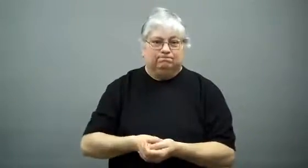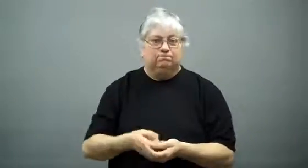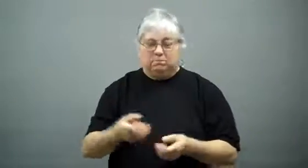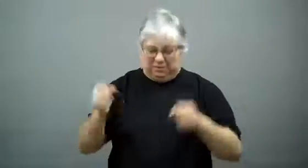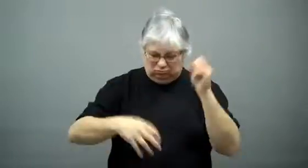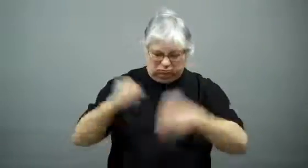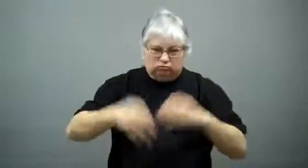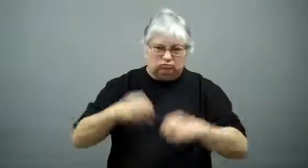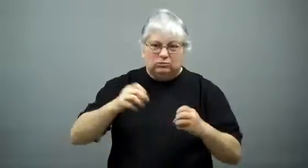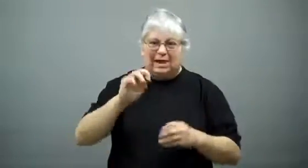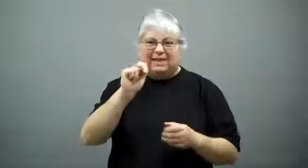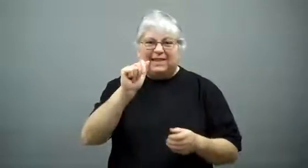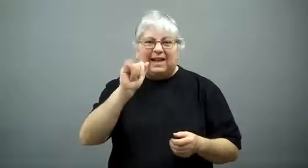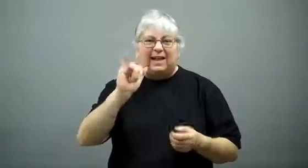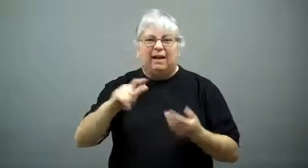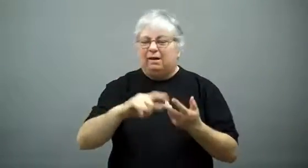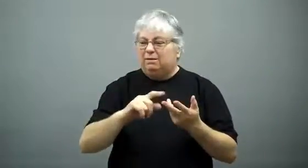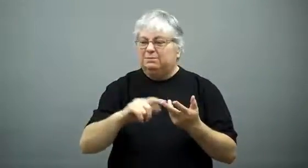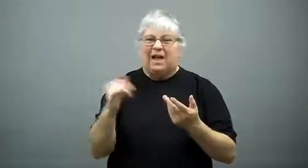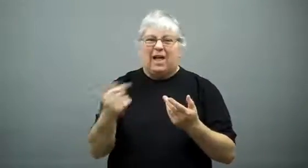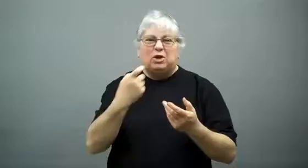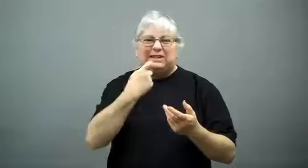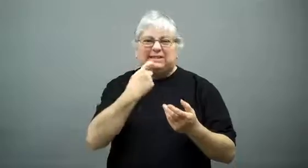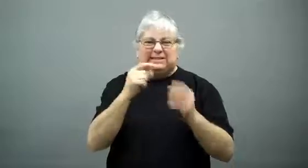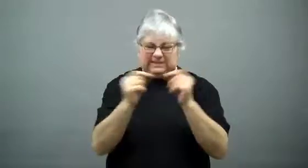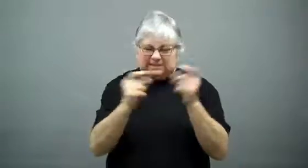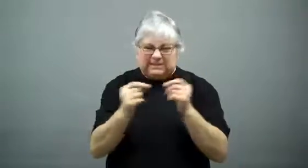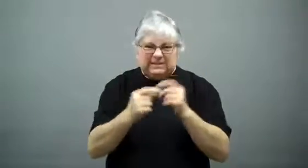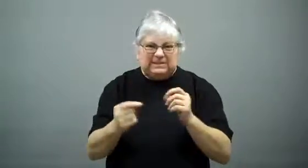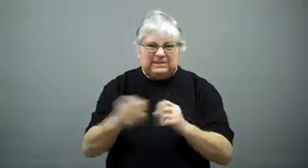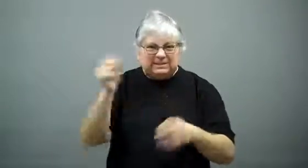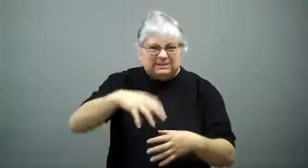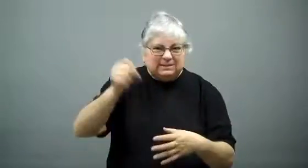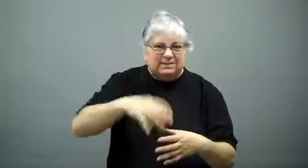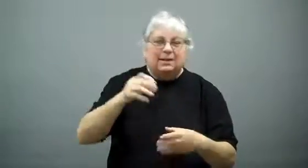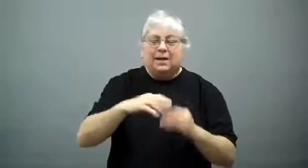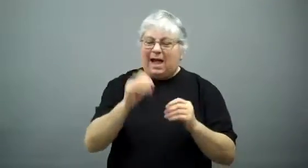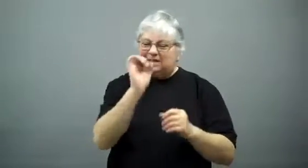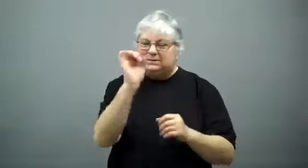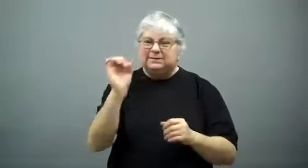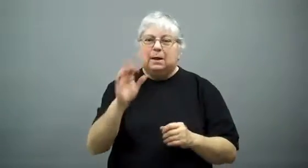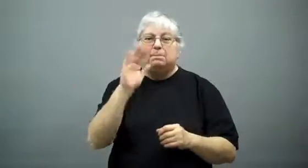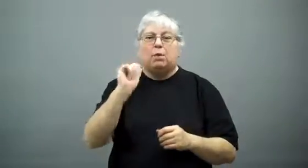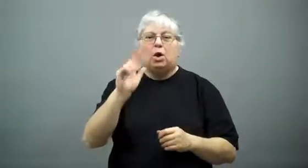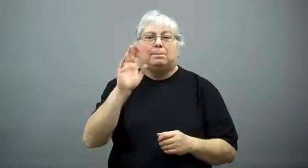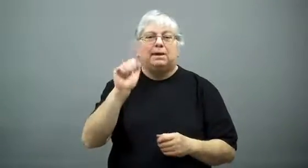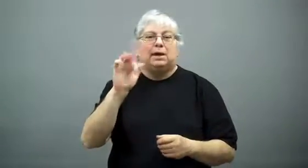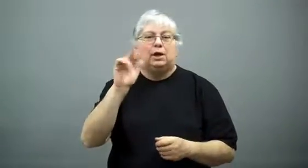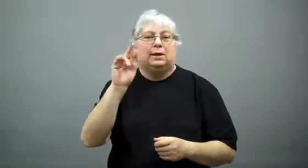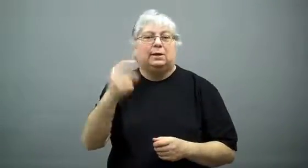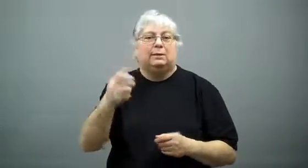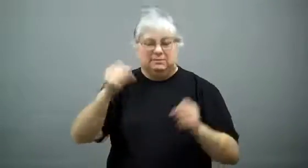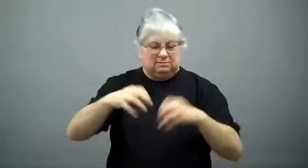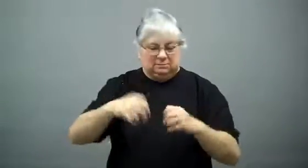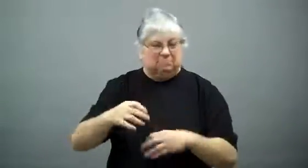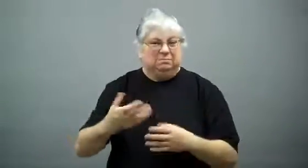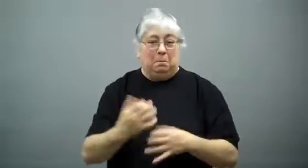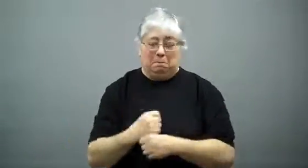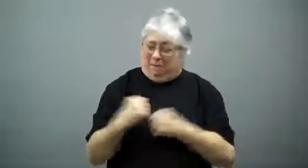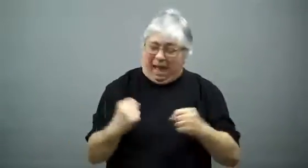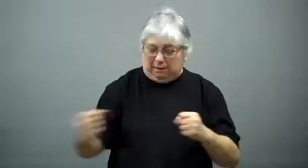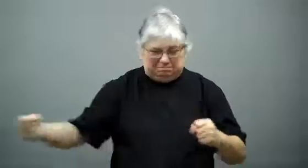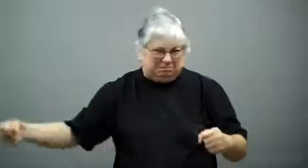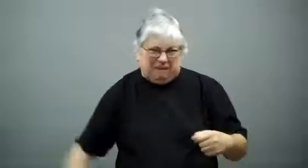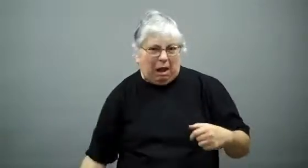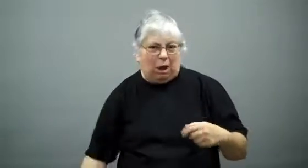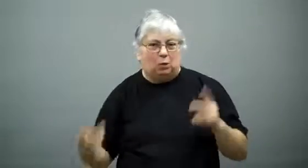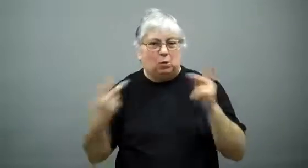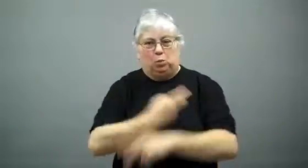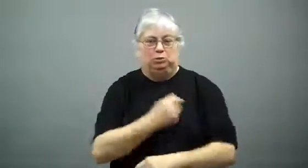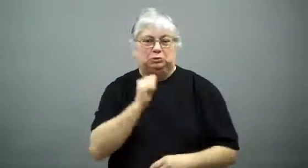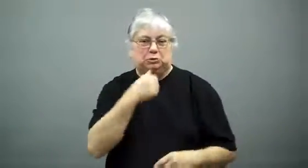They were packed with nails, shrapnel and ball bearings.